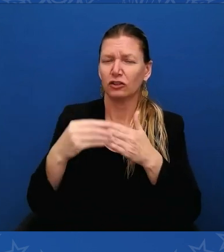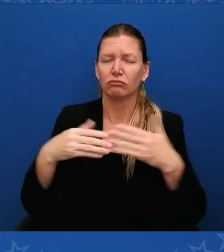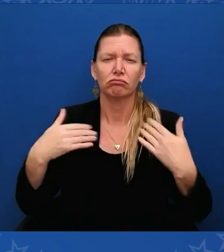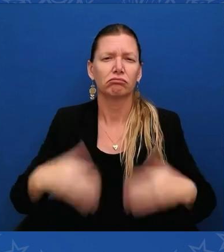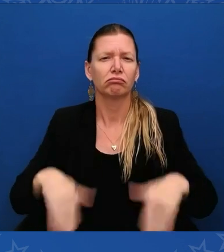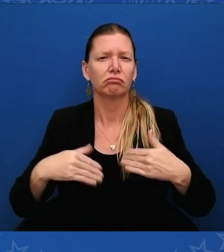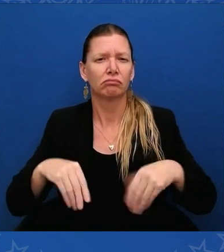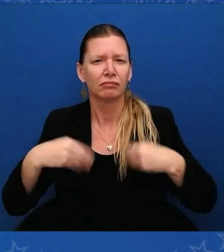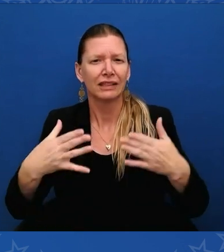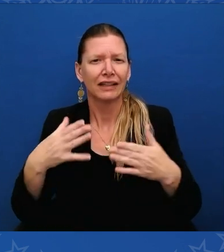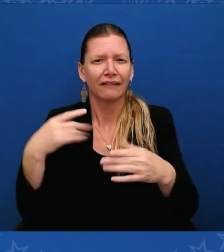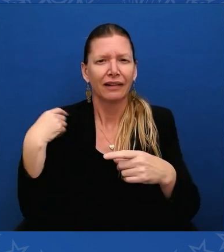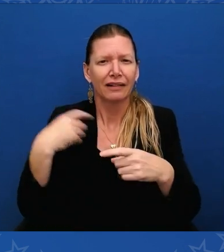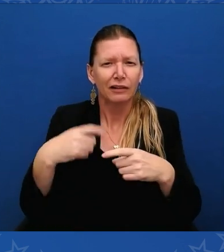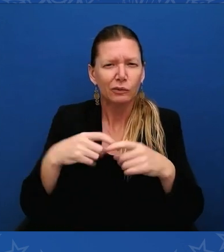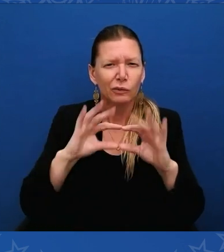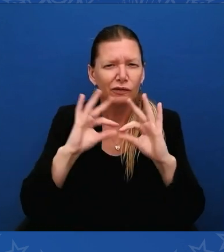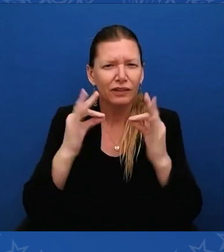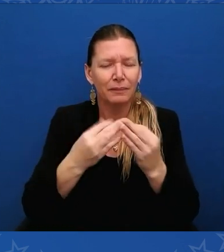health care, and workforce training,